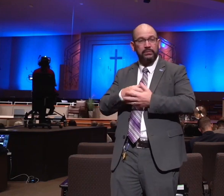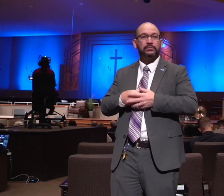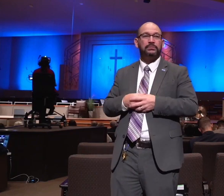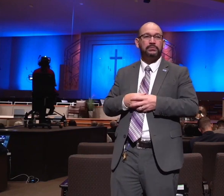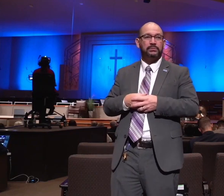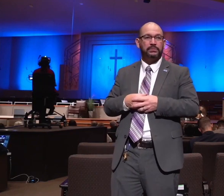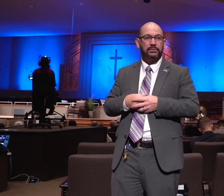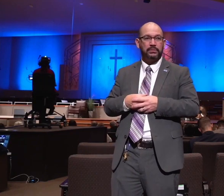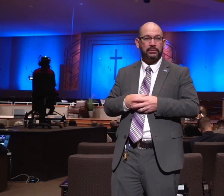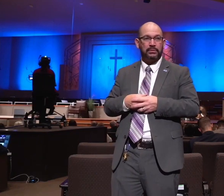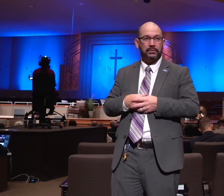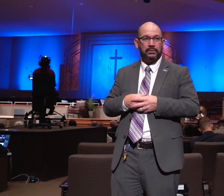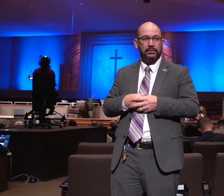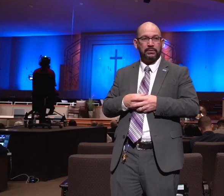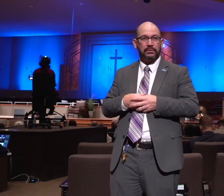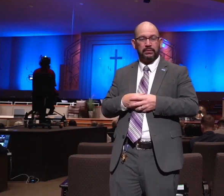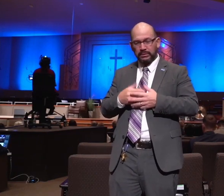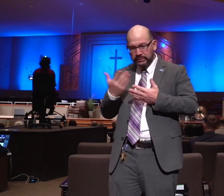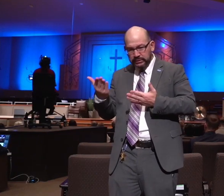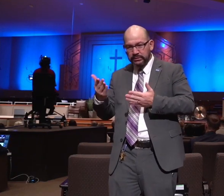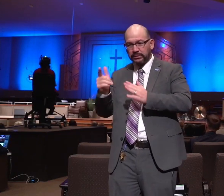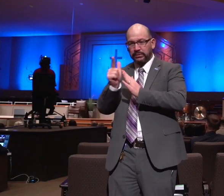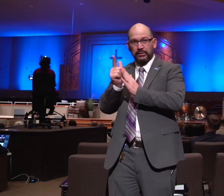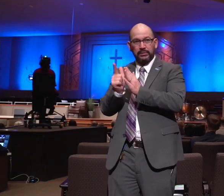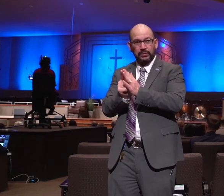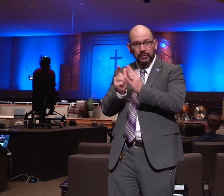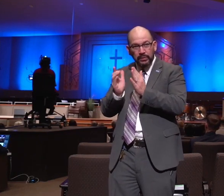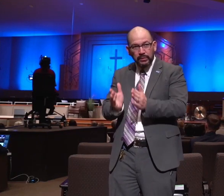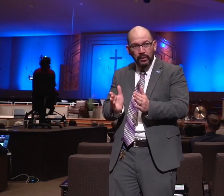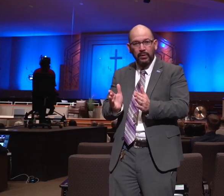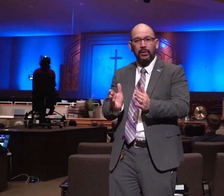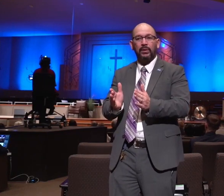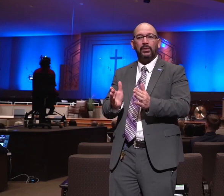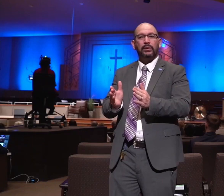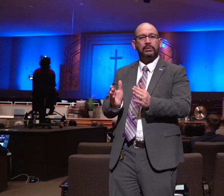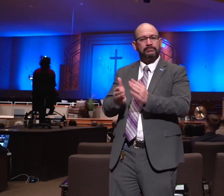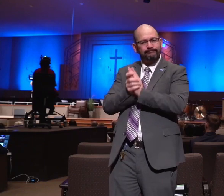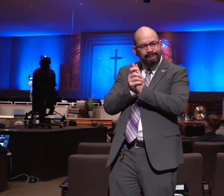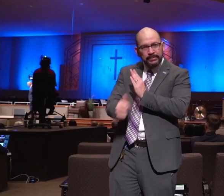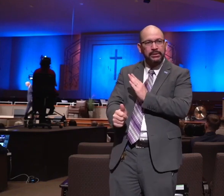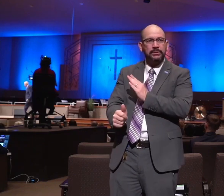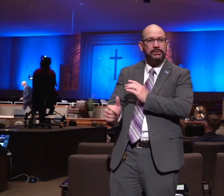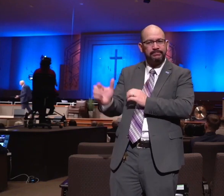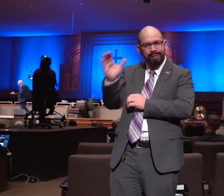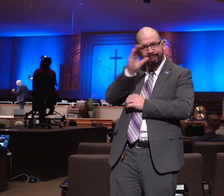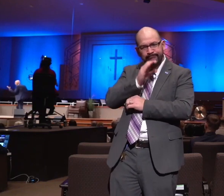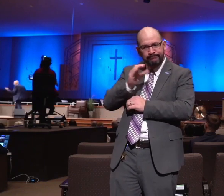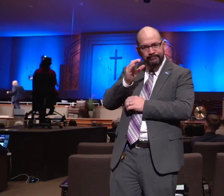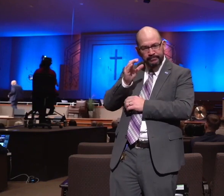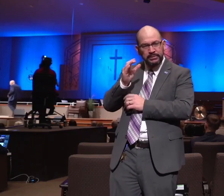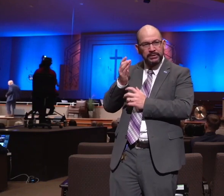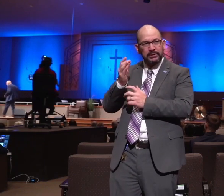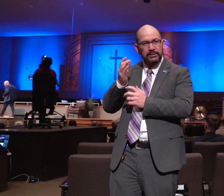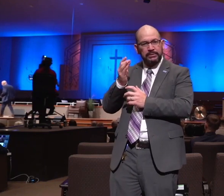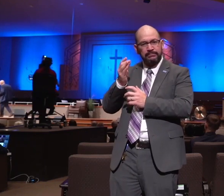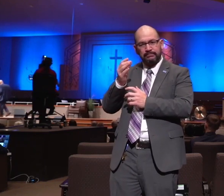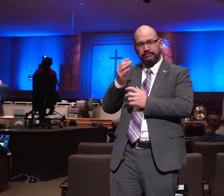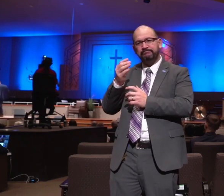she's always parsing things and looking for a loophole